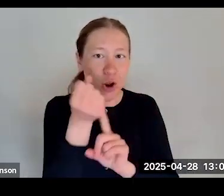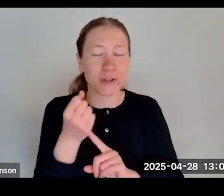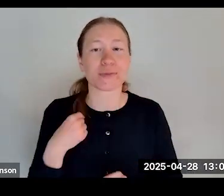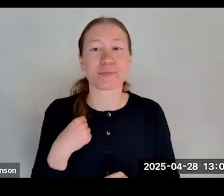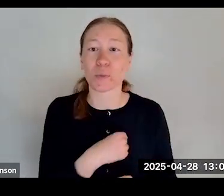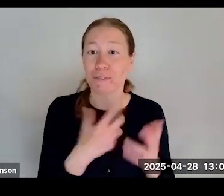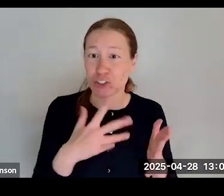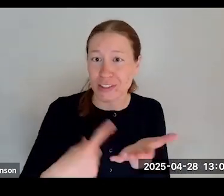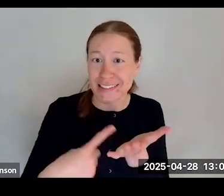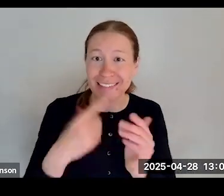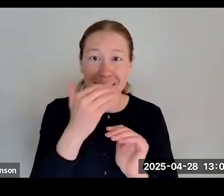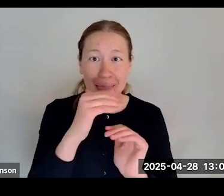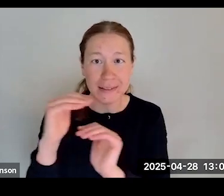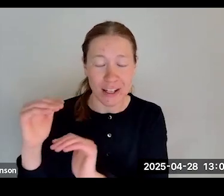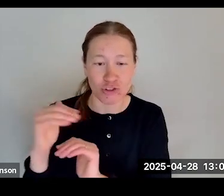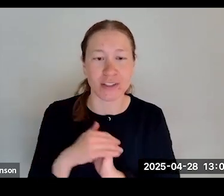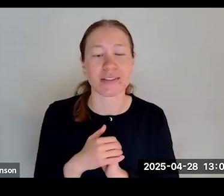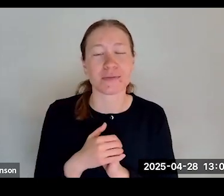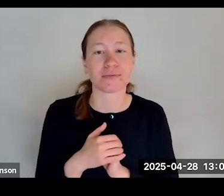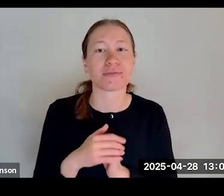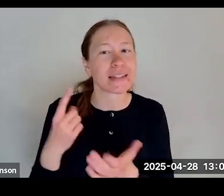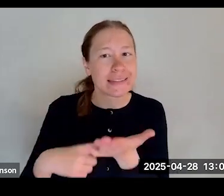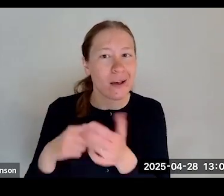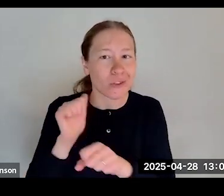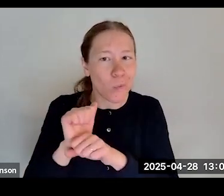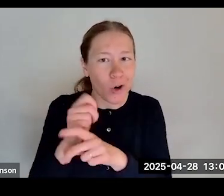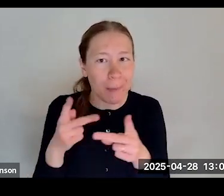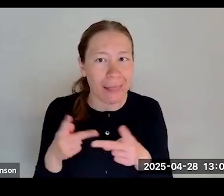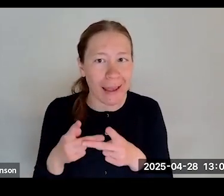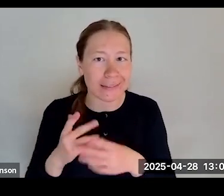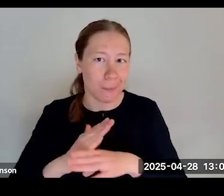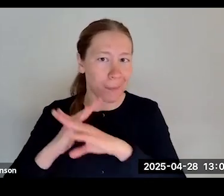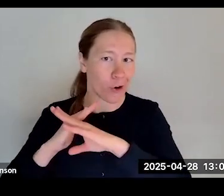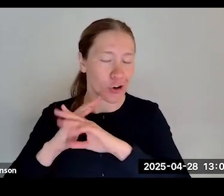with those examples, the workplace barriers that our hypothetical employees were experiencing